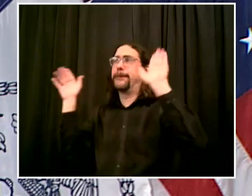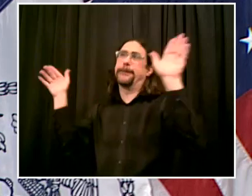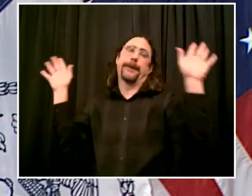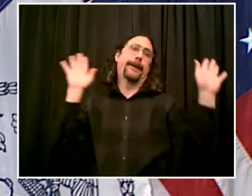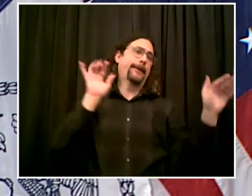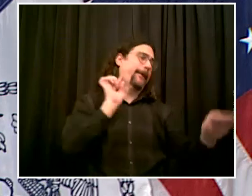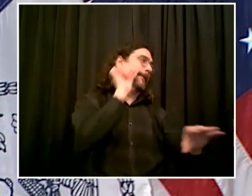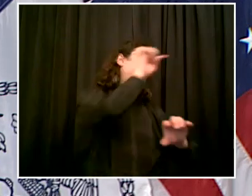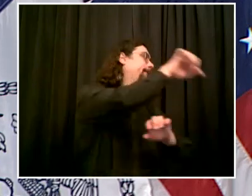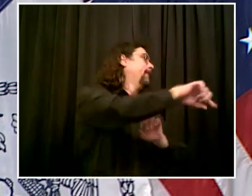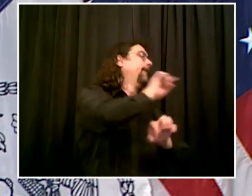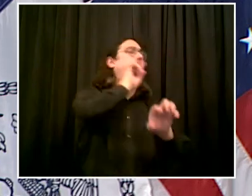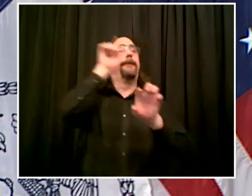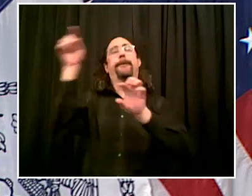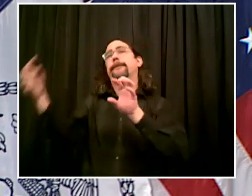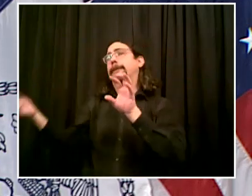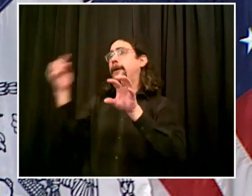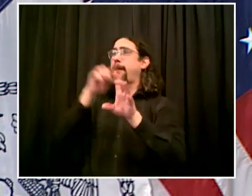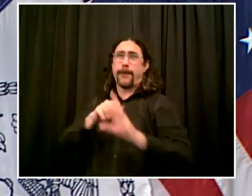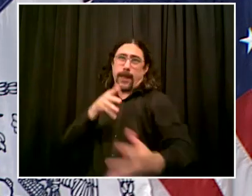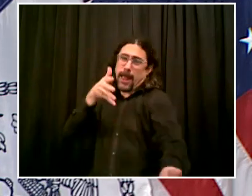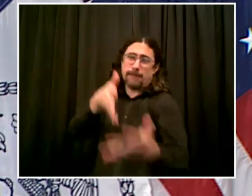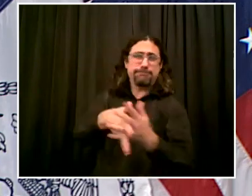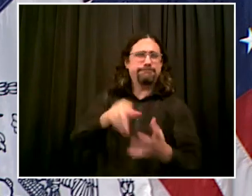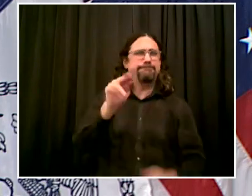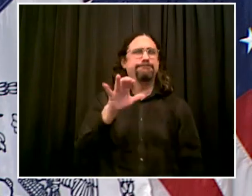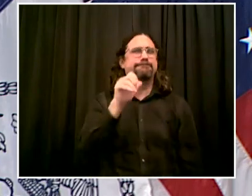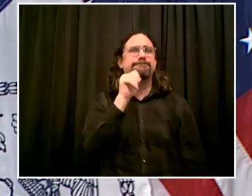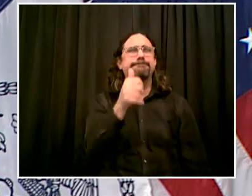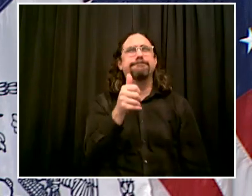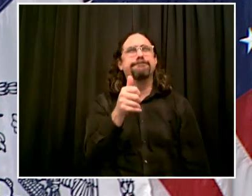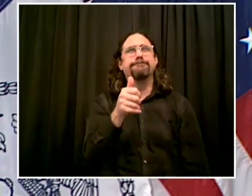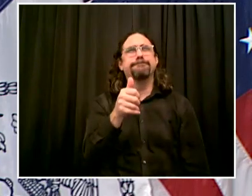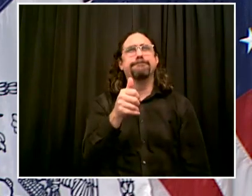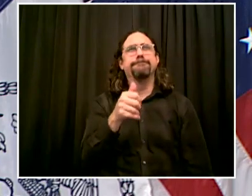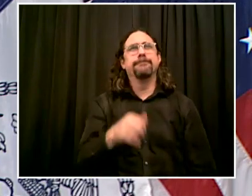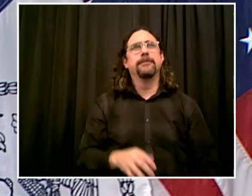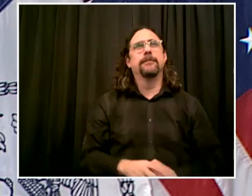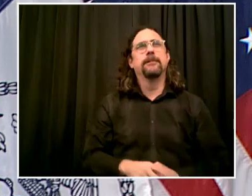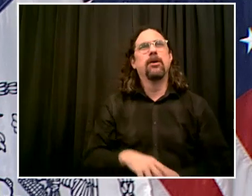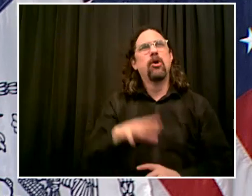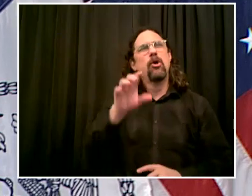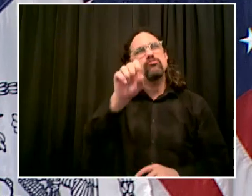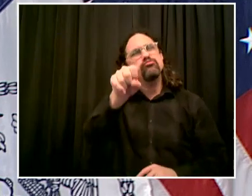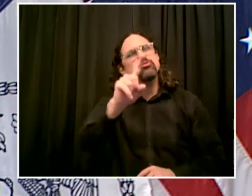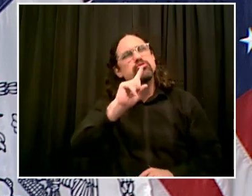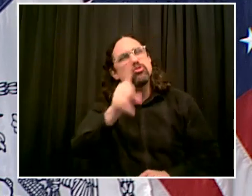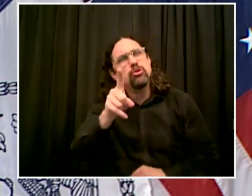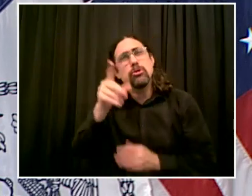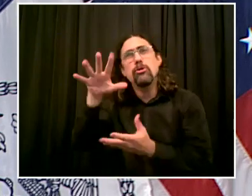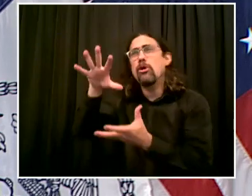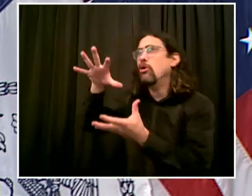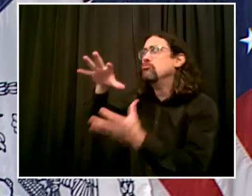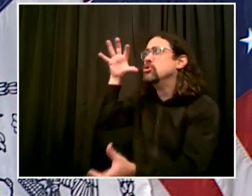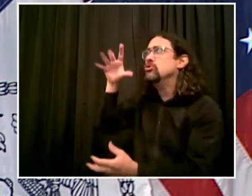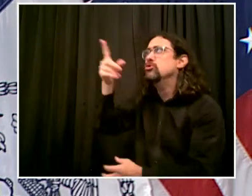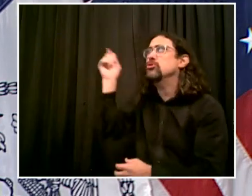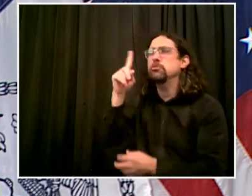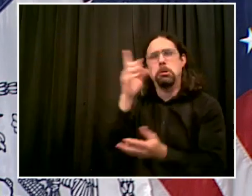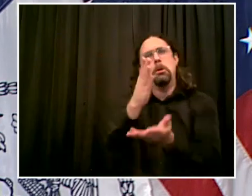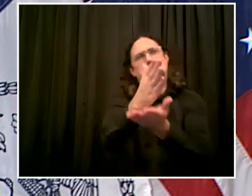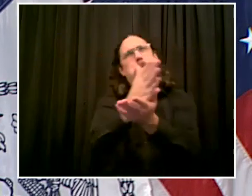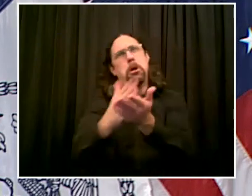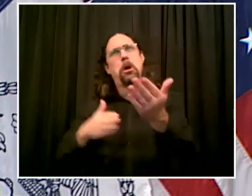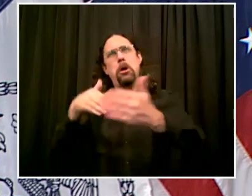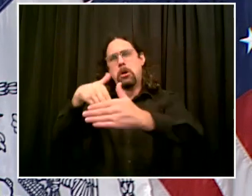SOMAE RE TRUE NEW YORKERS.